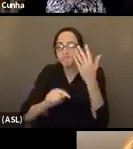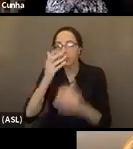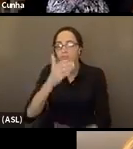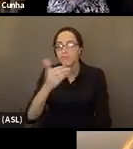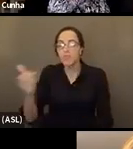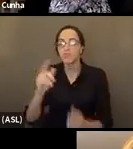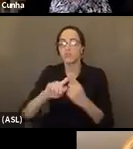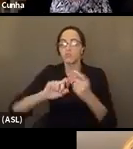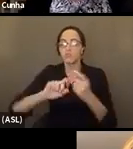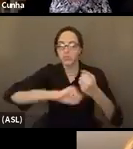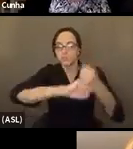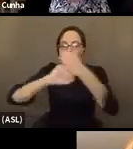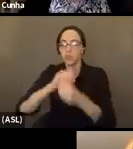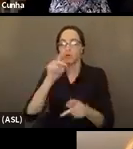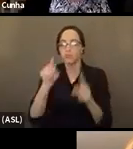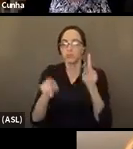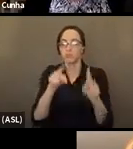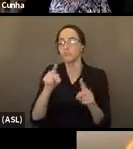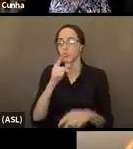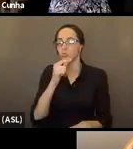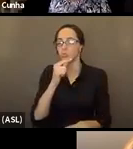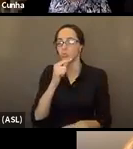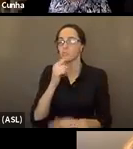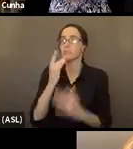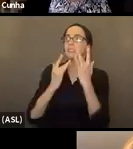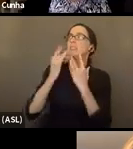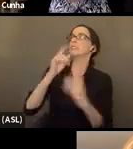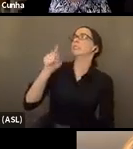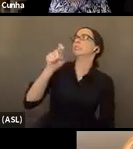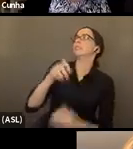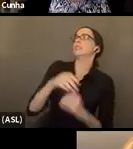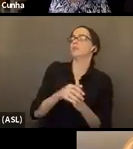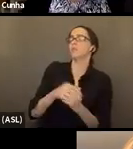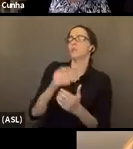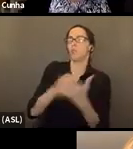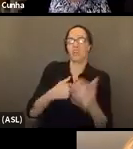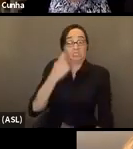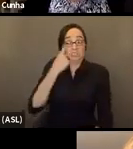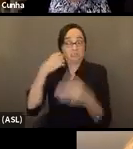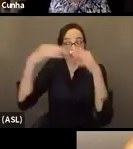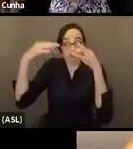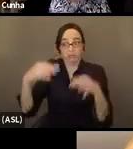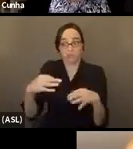this issue i was on a phone call earlier this week with another organization who's actually